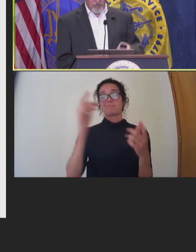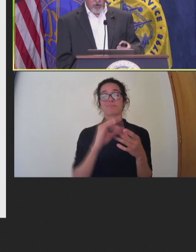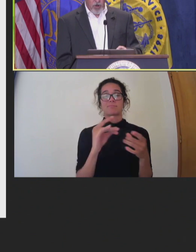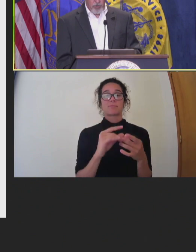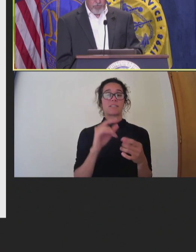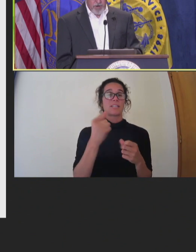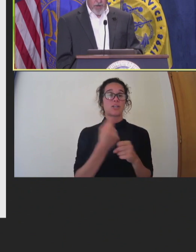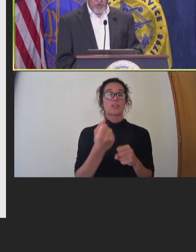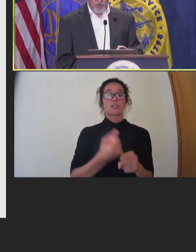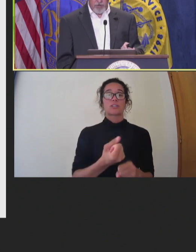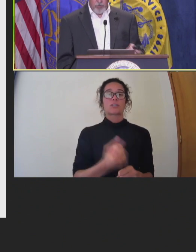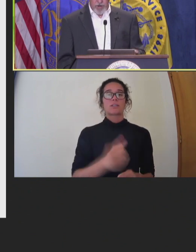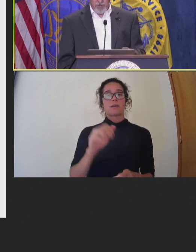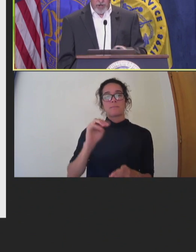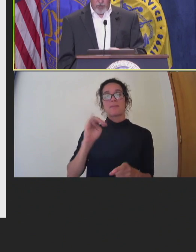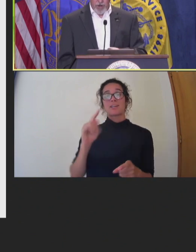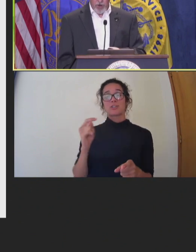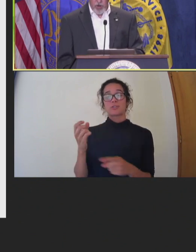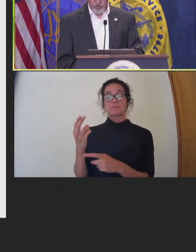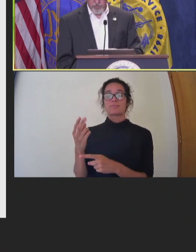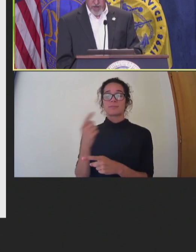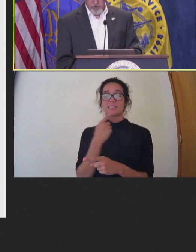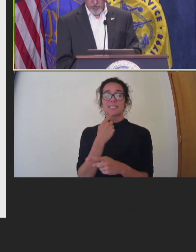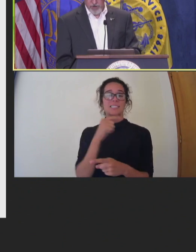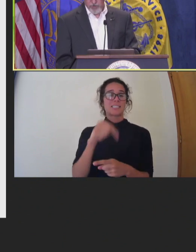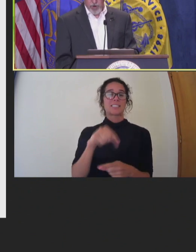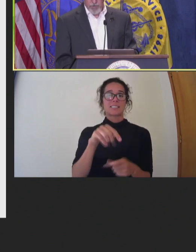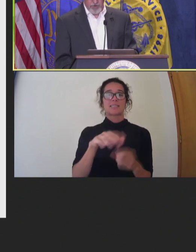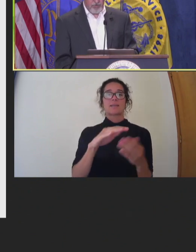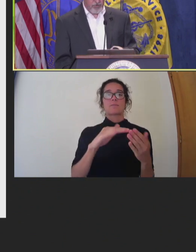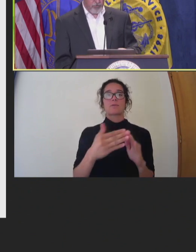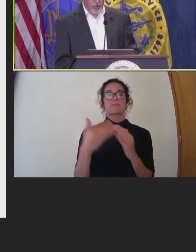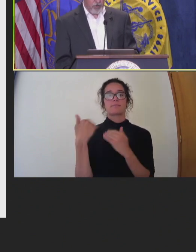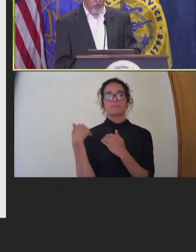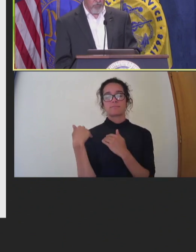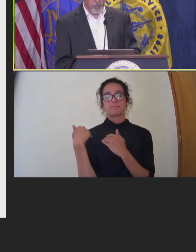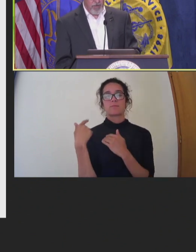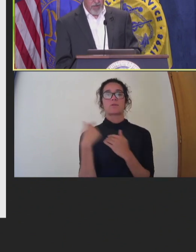along with minimizing the direct and indirect cost of vaccination to our patients is critical.